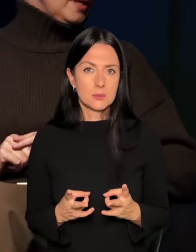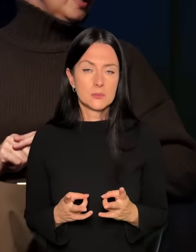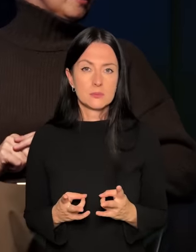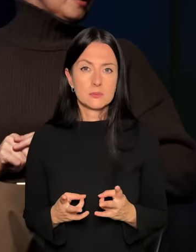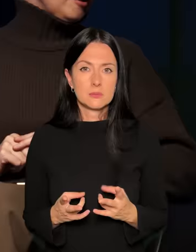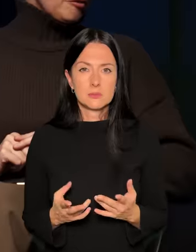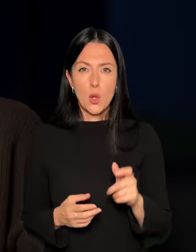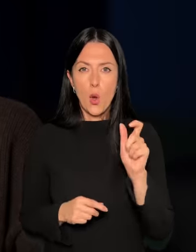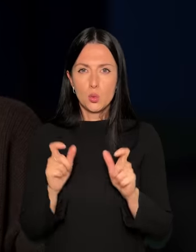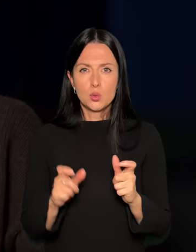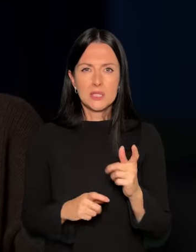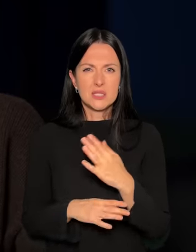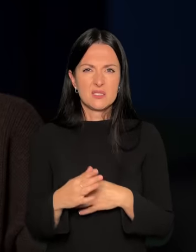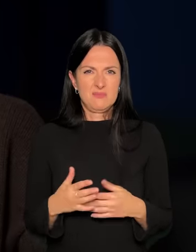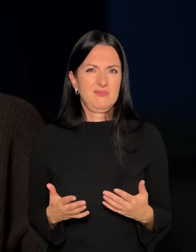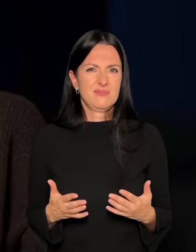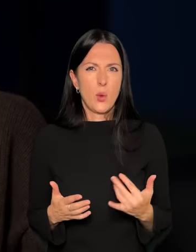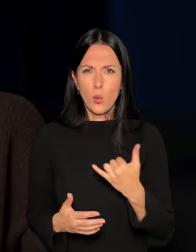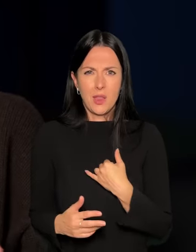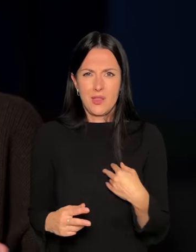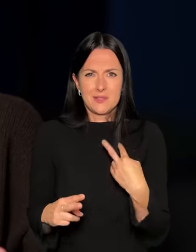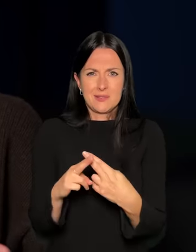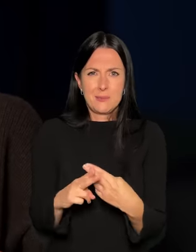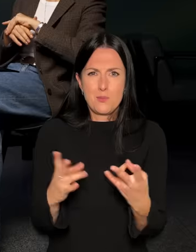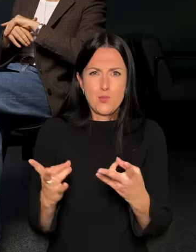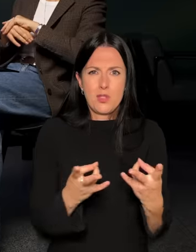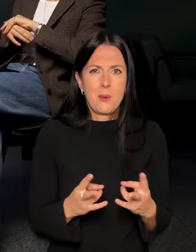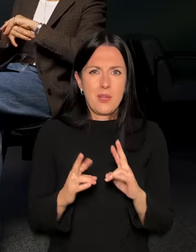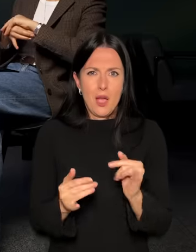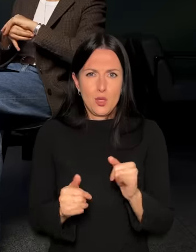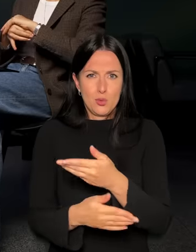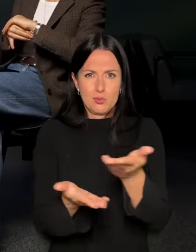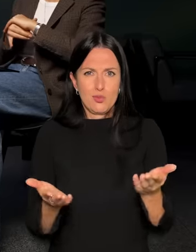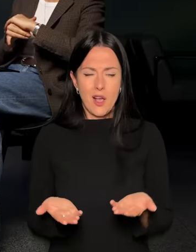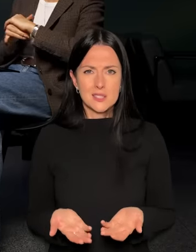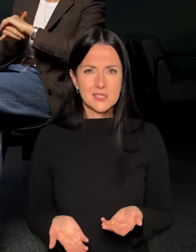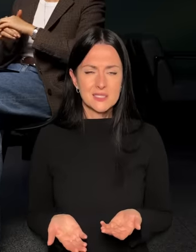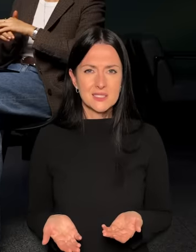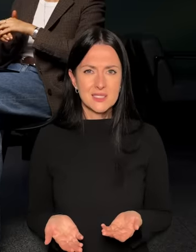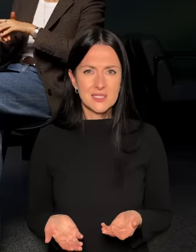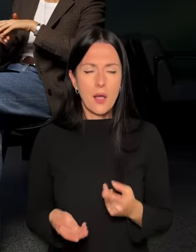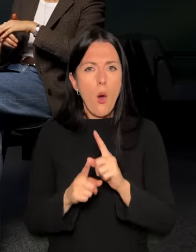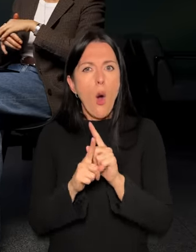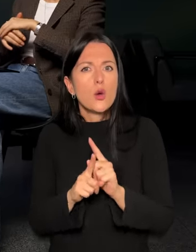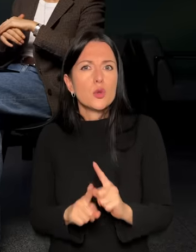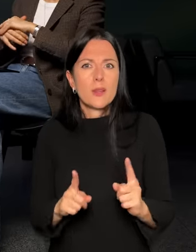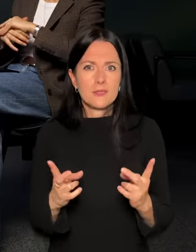People with disabilities thought, "Our needs are the same as yours, so they're not special."